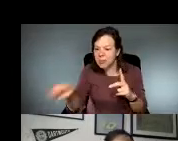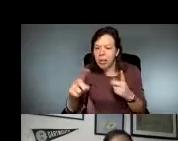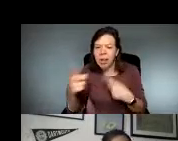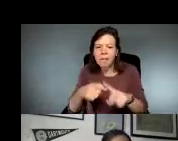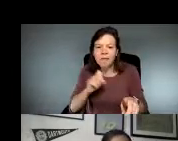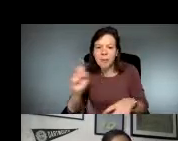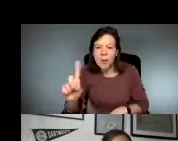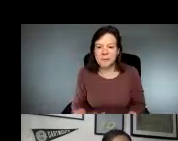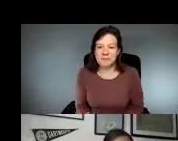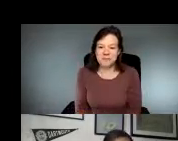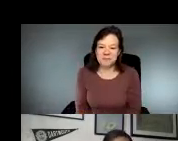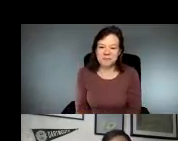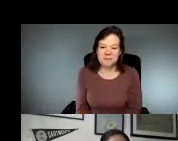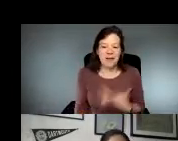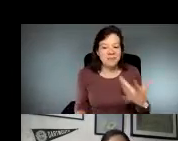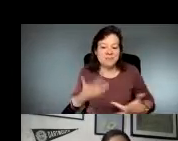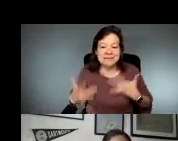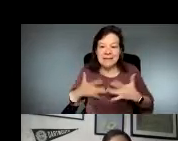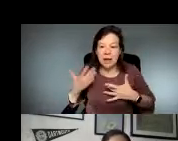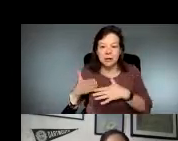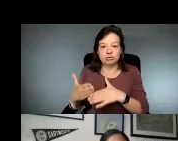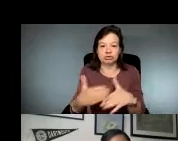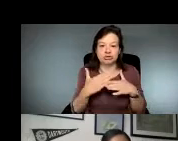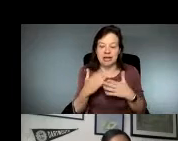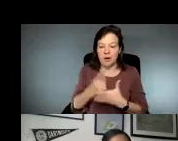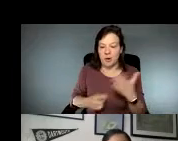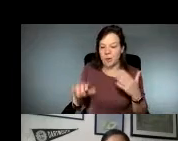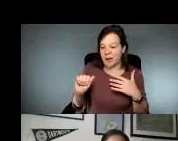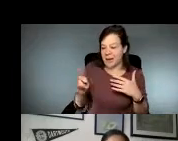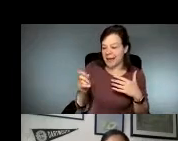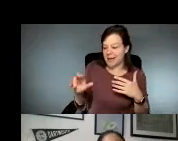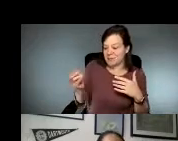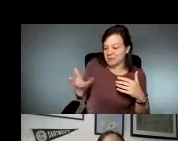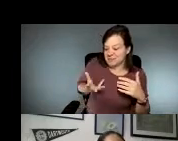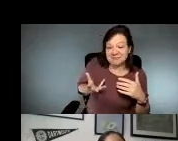I'm really excited to share the things that Amber has to teach us. I hope you guys are too.